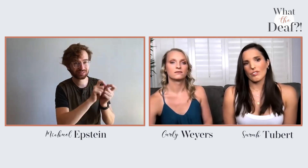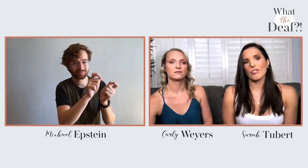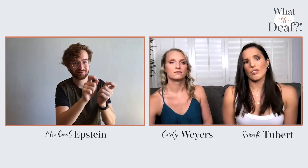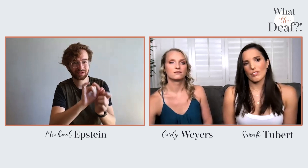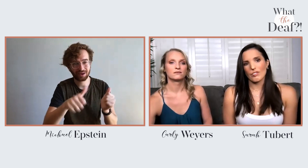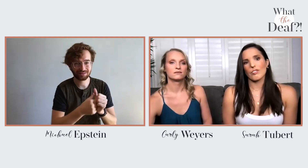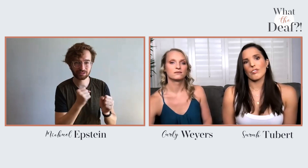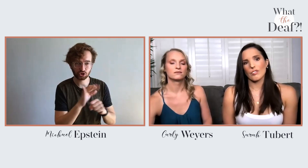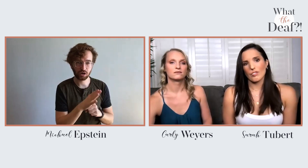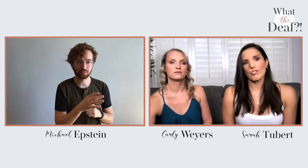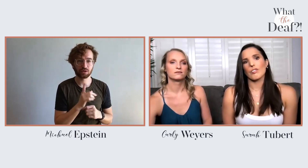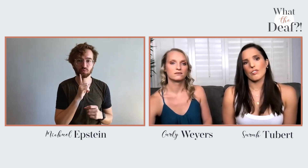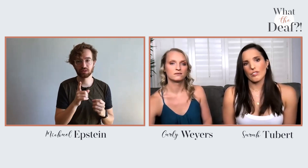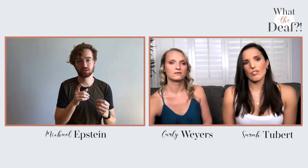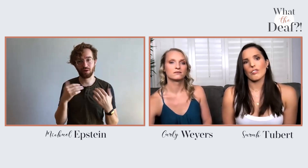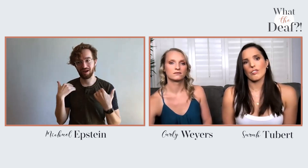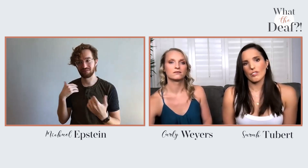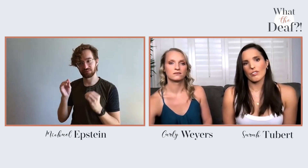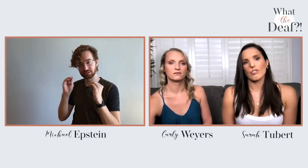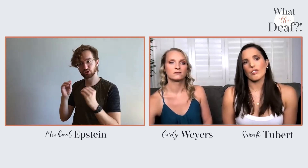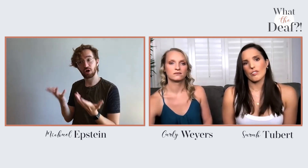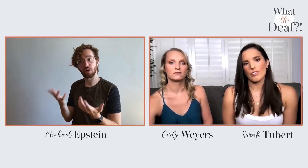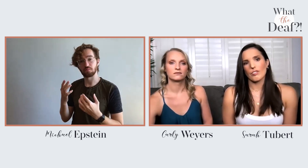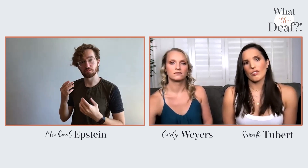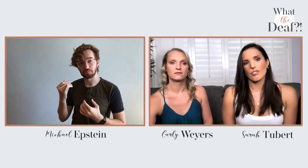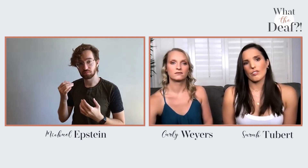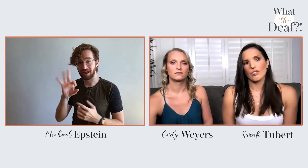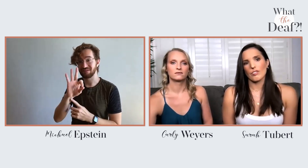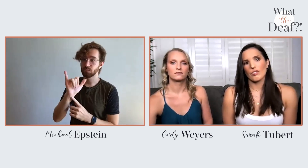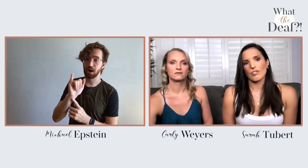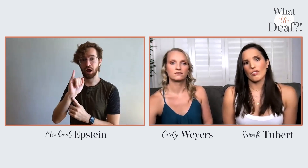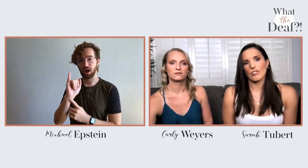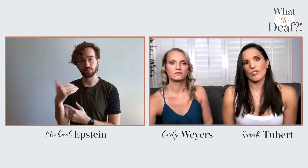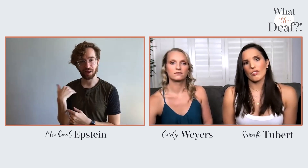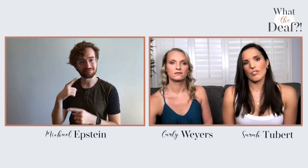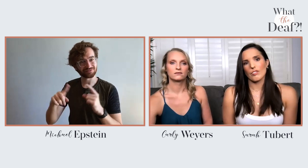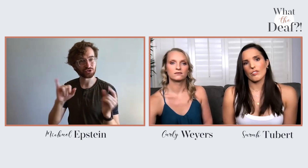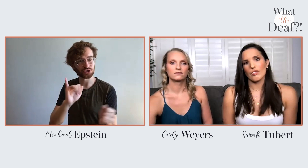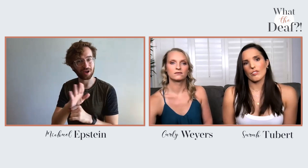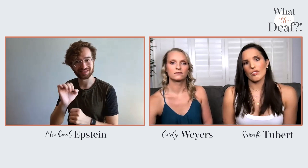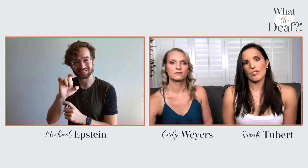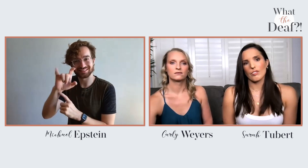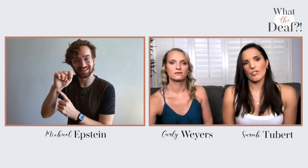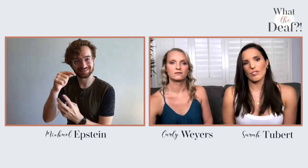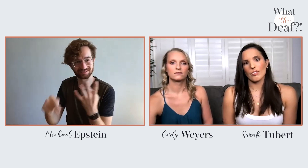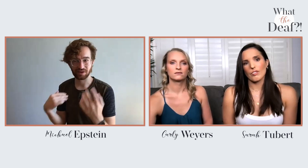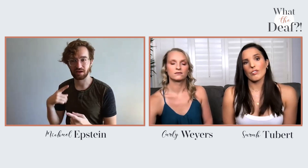that work behind the scenes to teach the community, "Hey, FYI, we have all these different jobs on set "that are available to you.